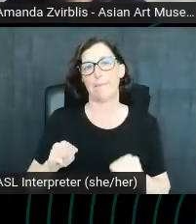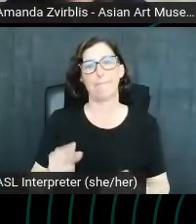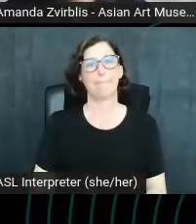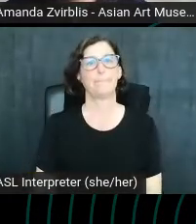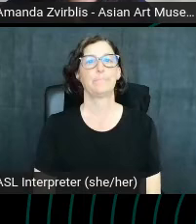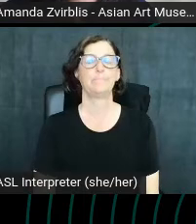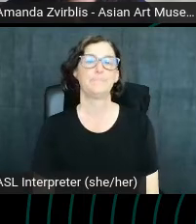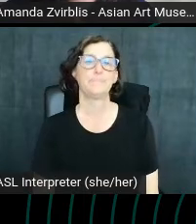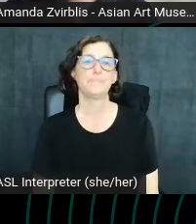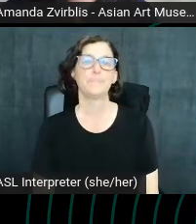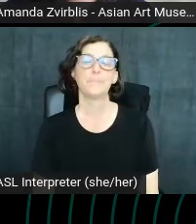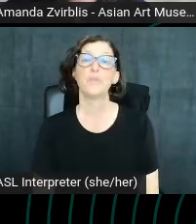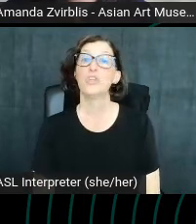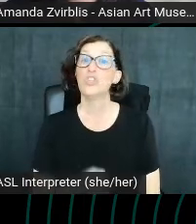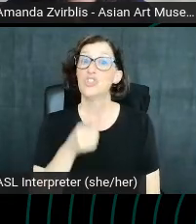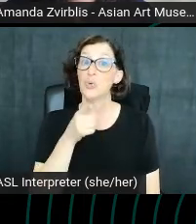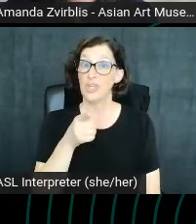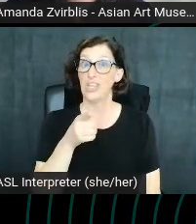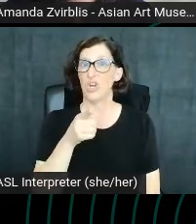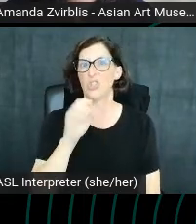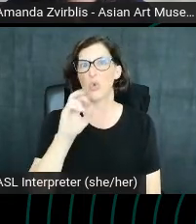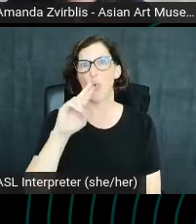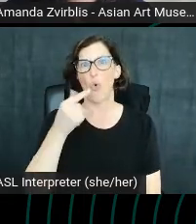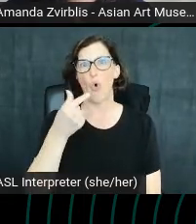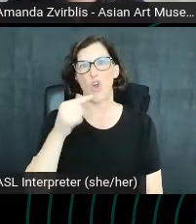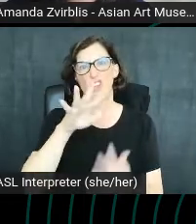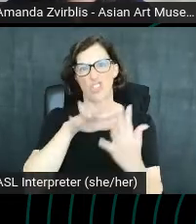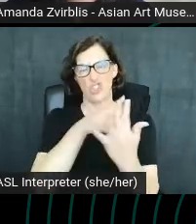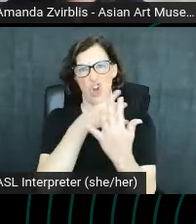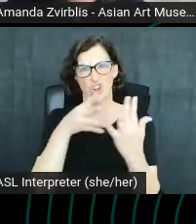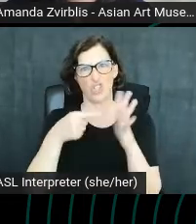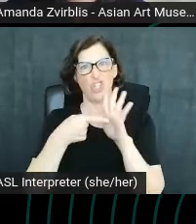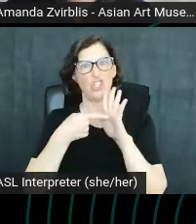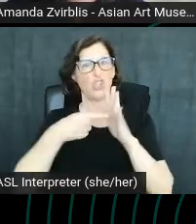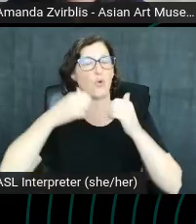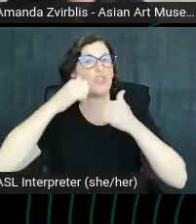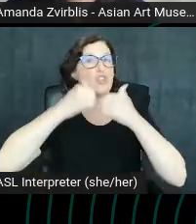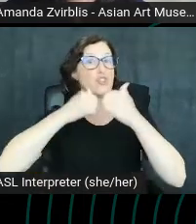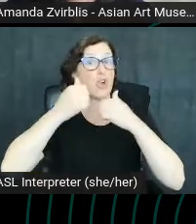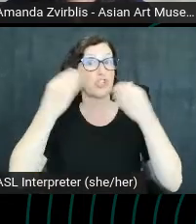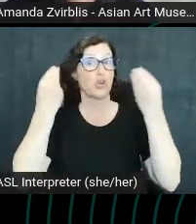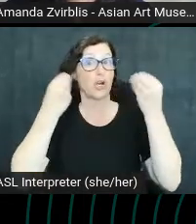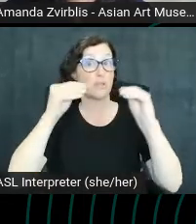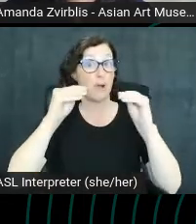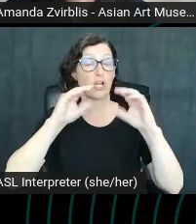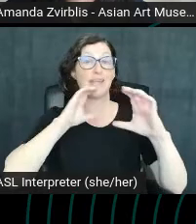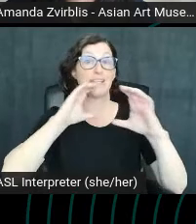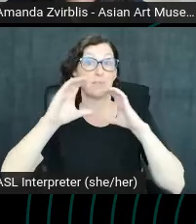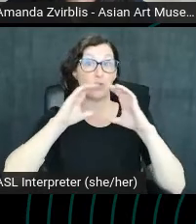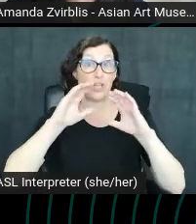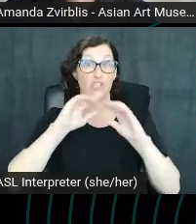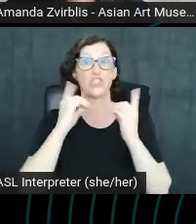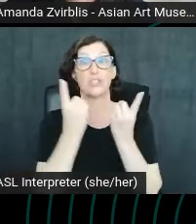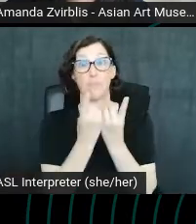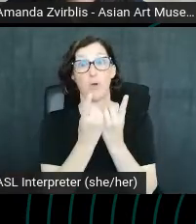On screen is an organizational chart showing the structure of the Marketing and Communications division at the Asian Art Museum.